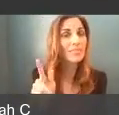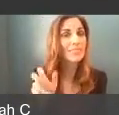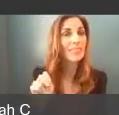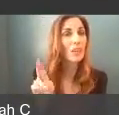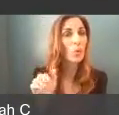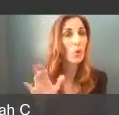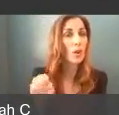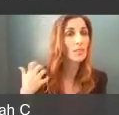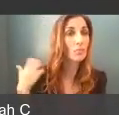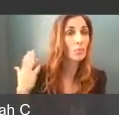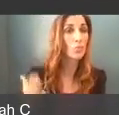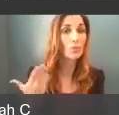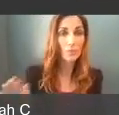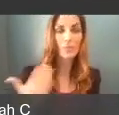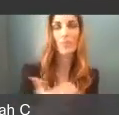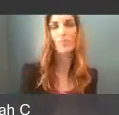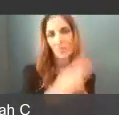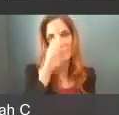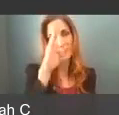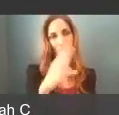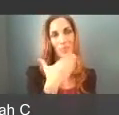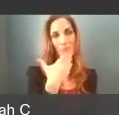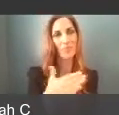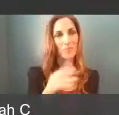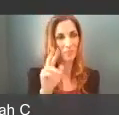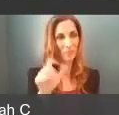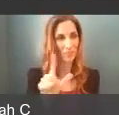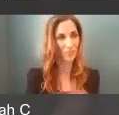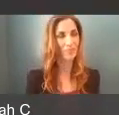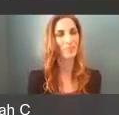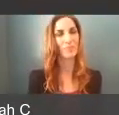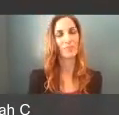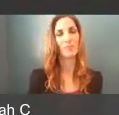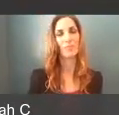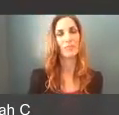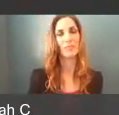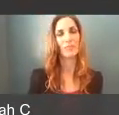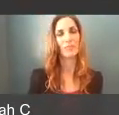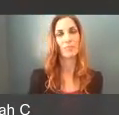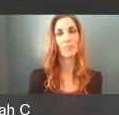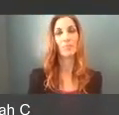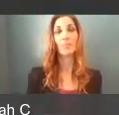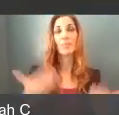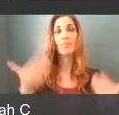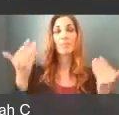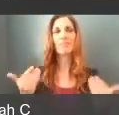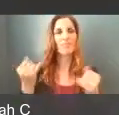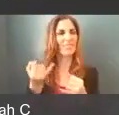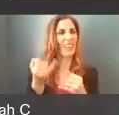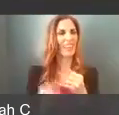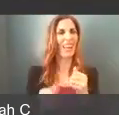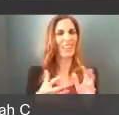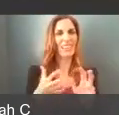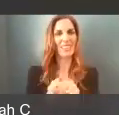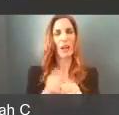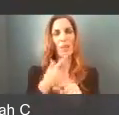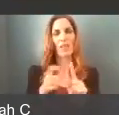[Commissioner Lawrence] All right. Thank you, Val. Today I'm going to provide the final update from our MontcoStrong